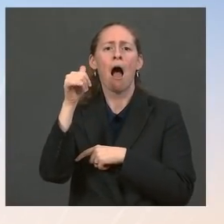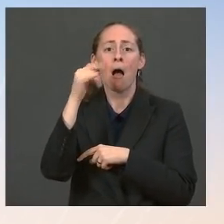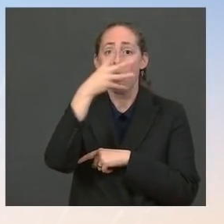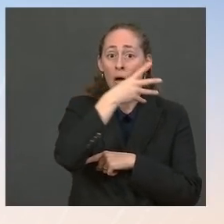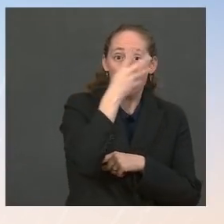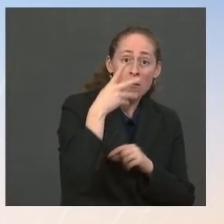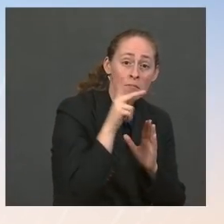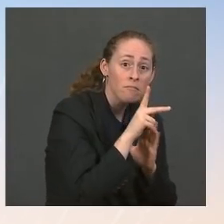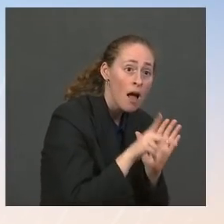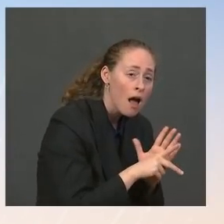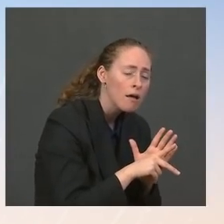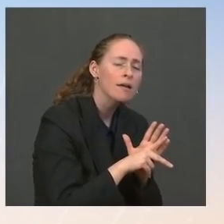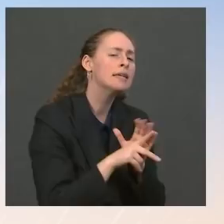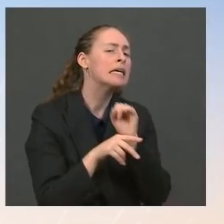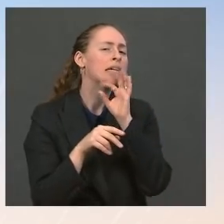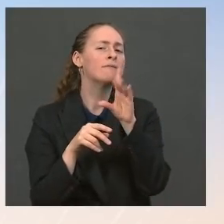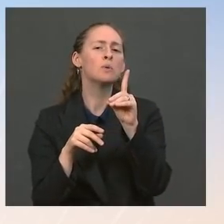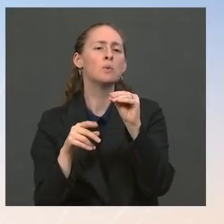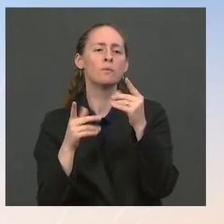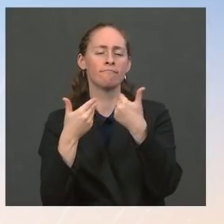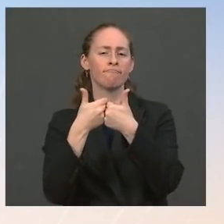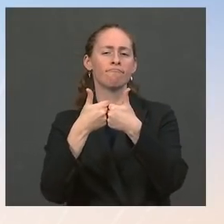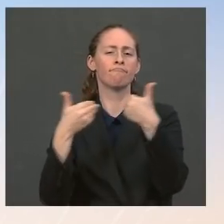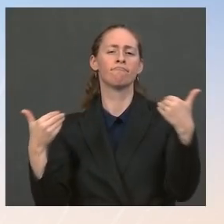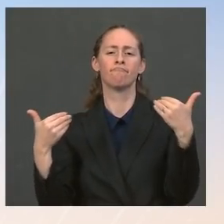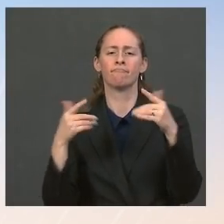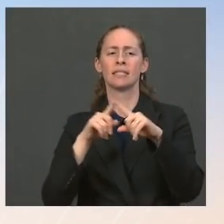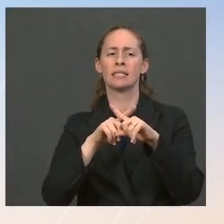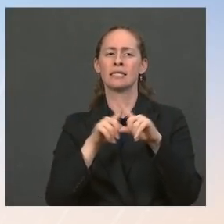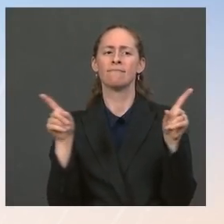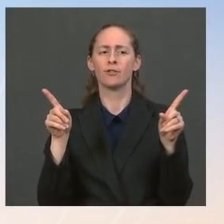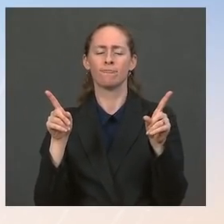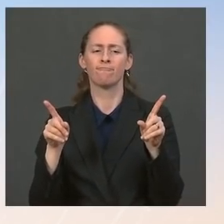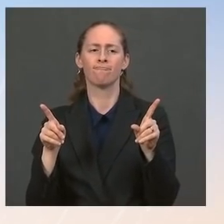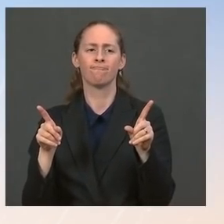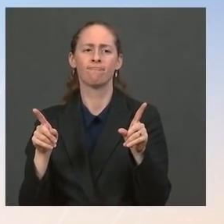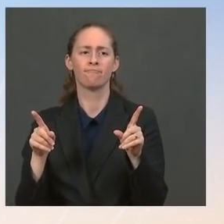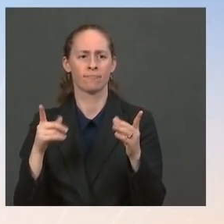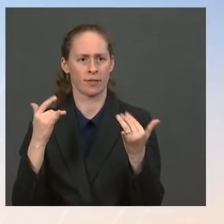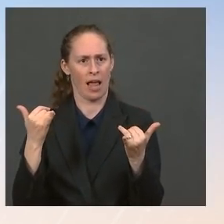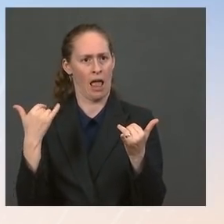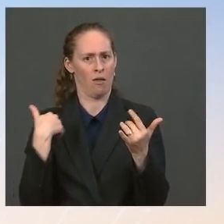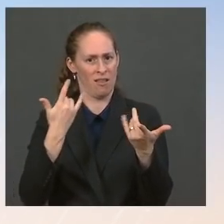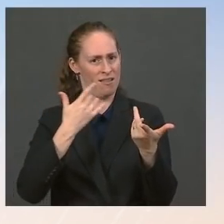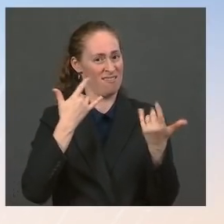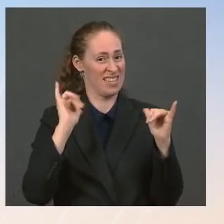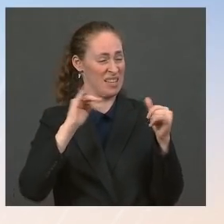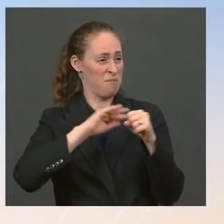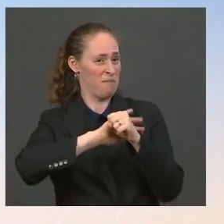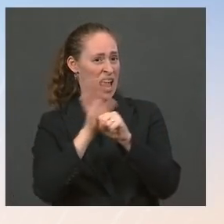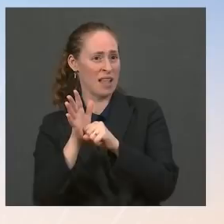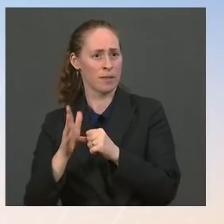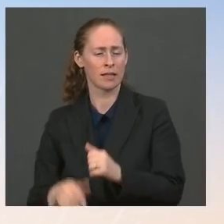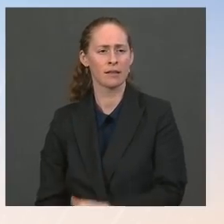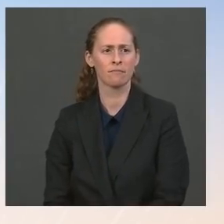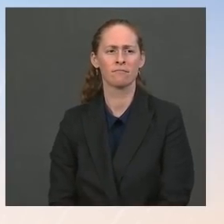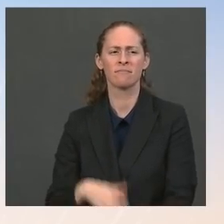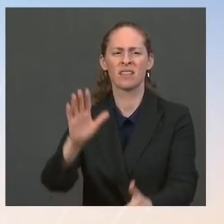It is not an immigration policy that we would embrace. The Press: With all due respect, sir -- Ms. Psaki: Okay, Rachel. Last one. The Press: -- your statement acknowledges the treatment -- Ms. Psaki: Go ahead, Rachel. The Press: -- of Haitian immigrants. The Press: Secretary, thank you.